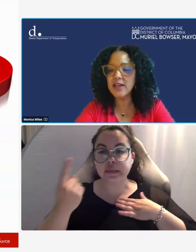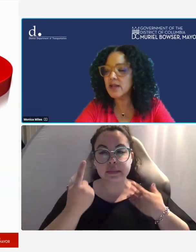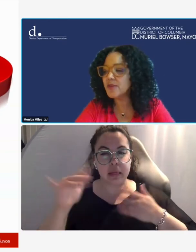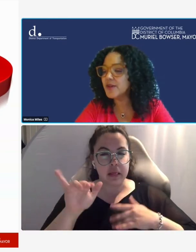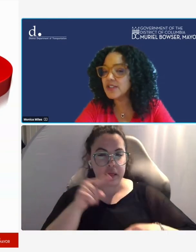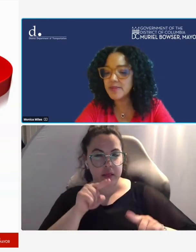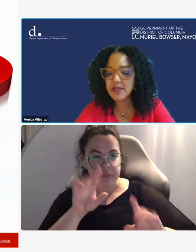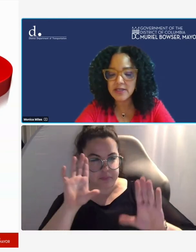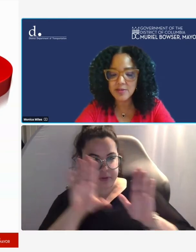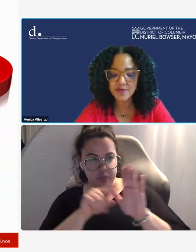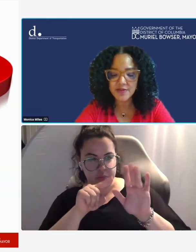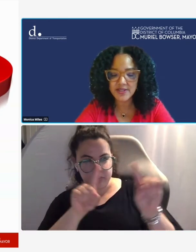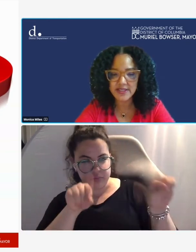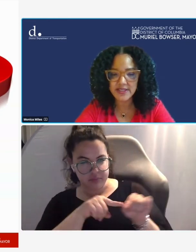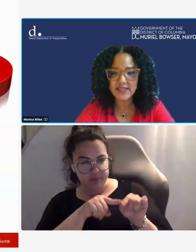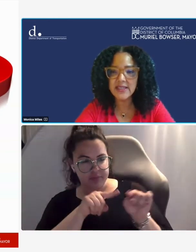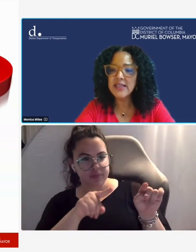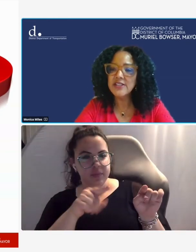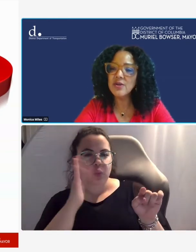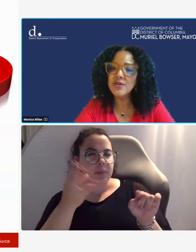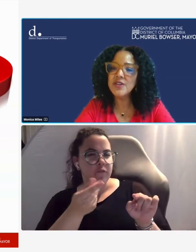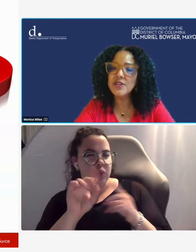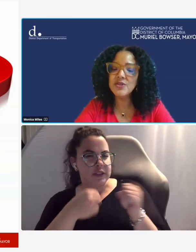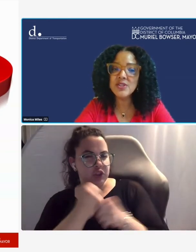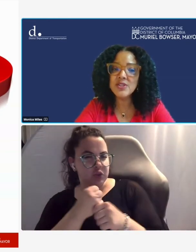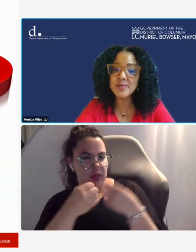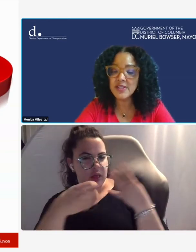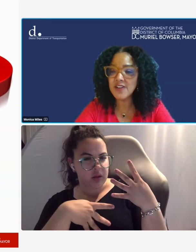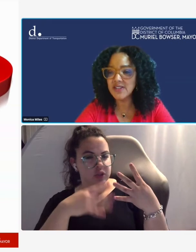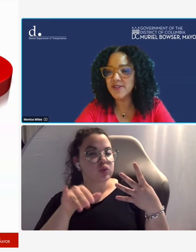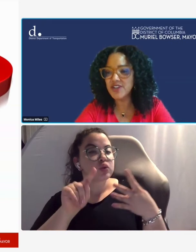there's going to be a number of years listed so the tools are specific to different years